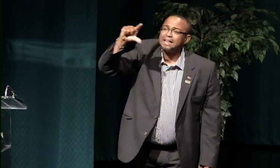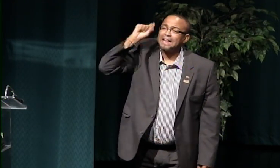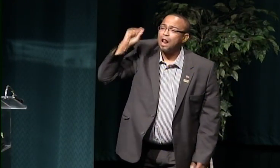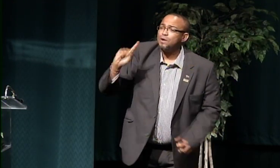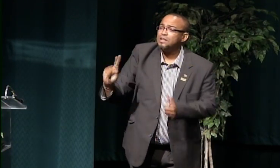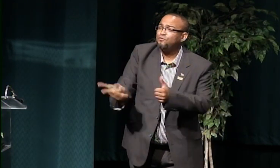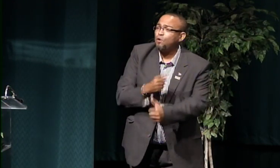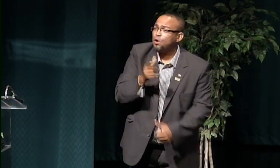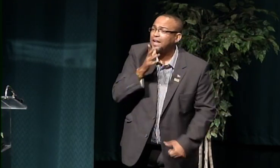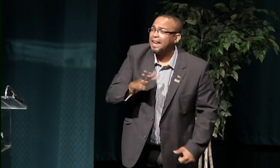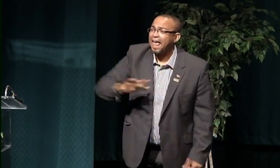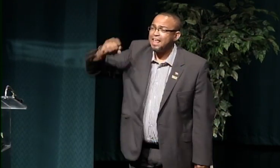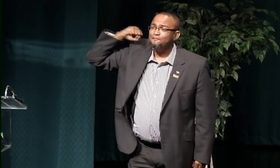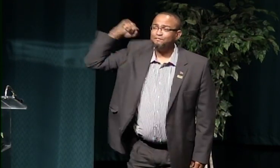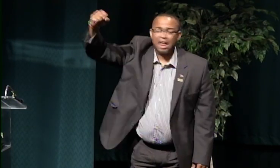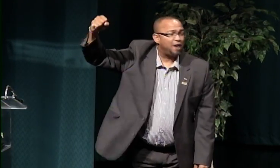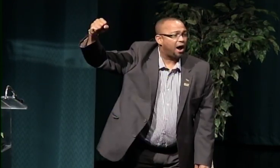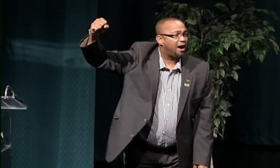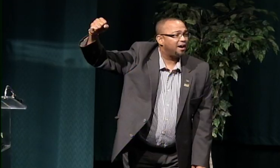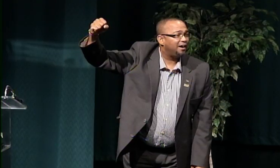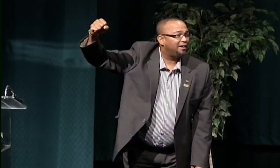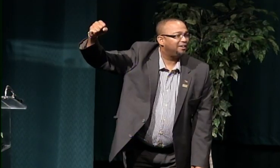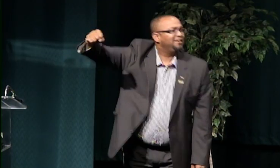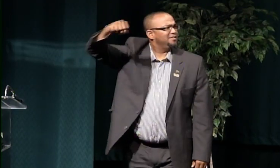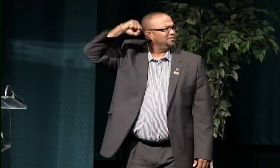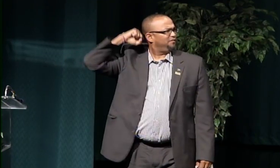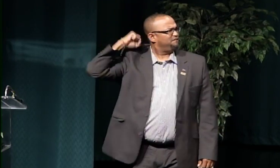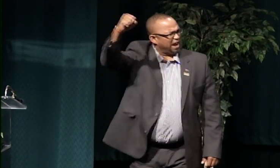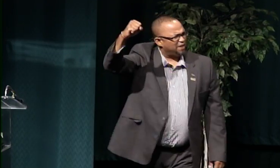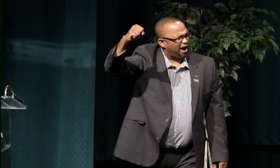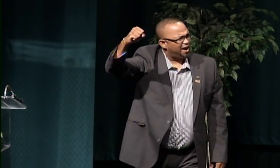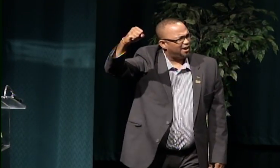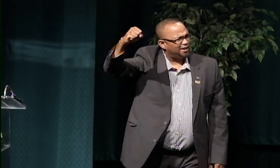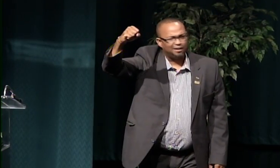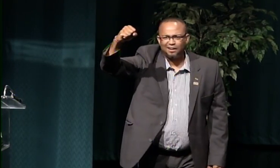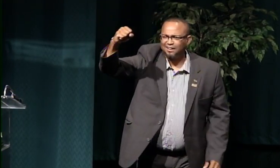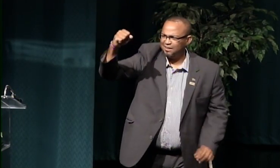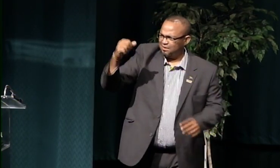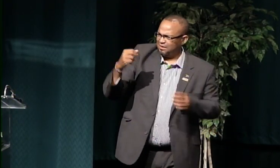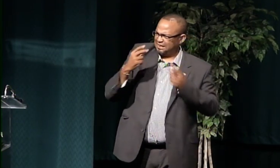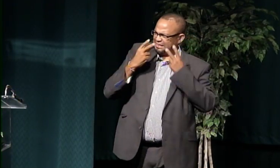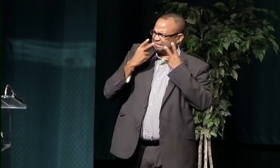And viva to Vicki Hurwitz, the first lady.